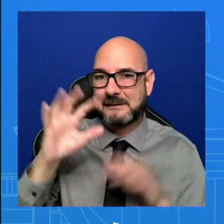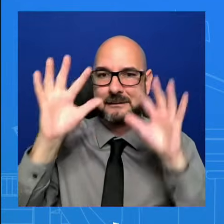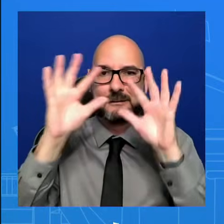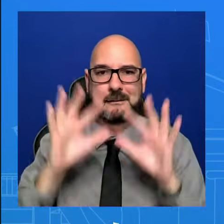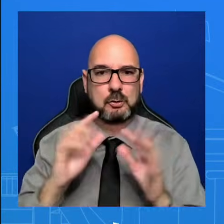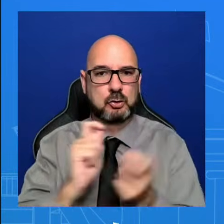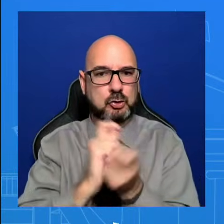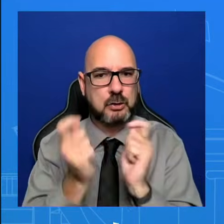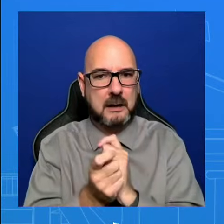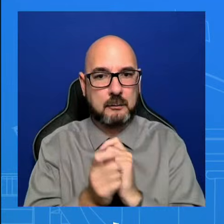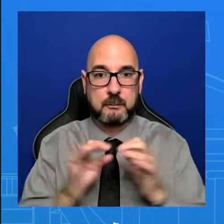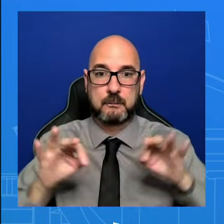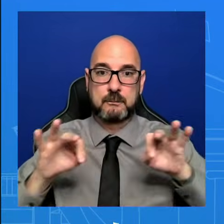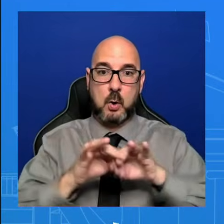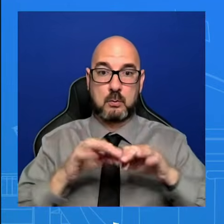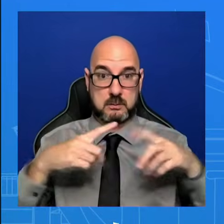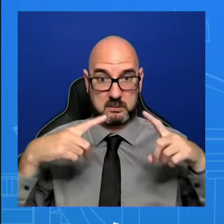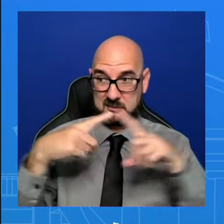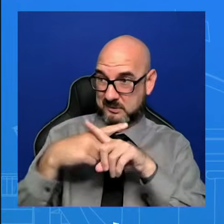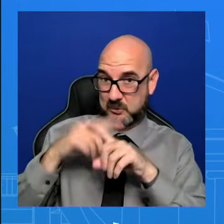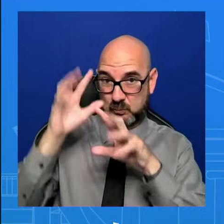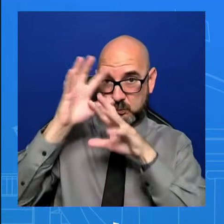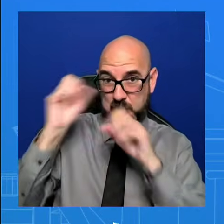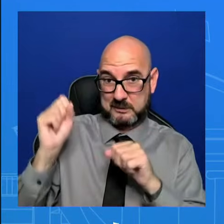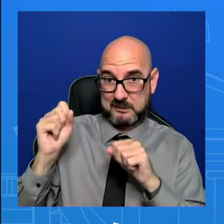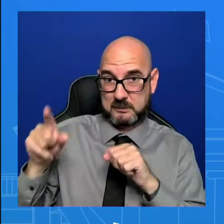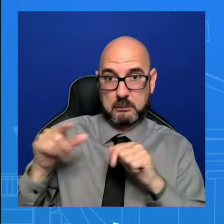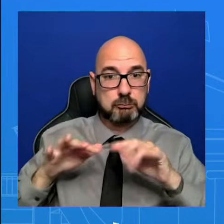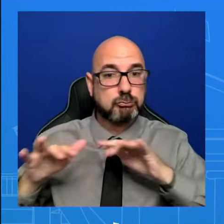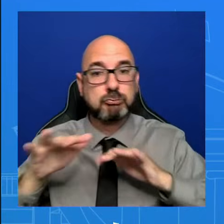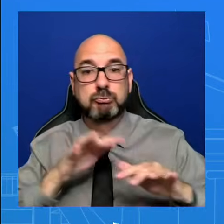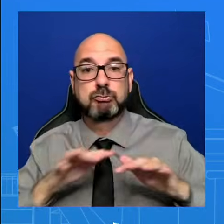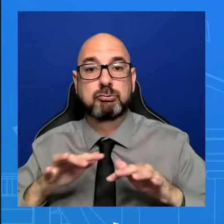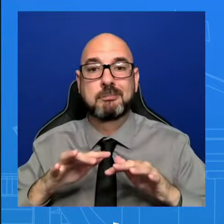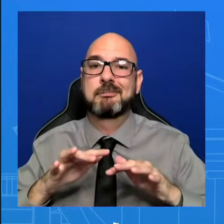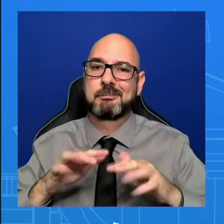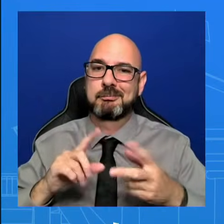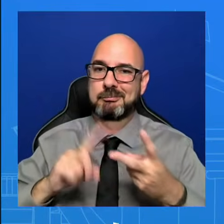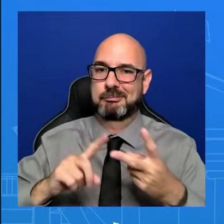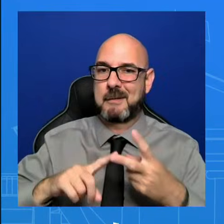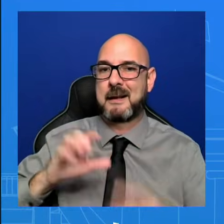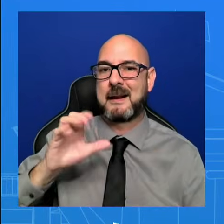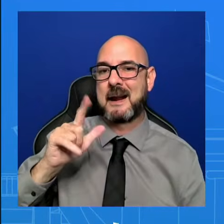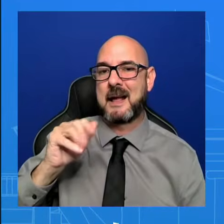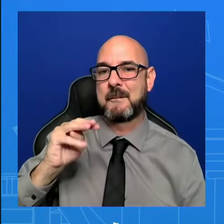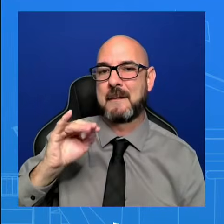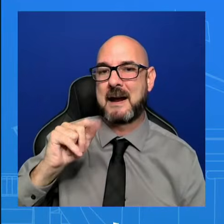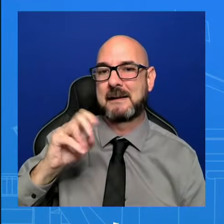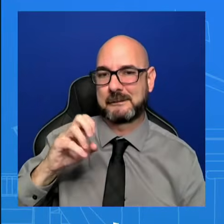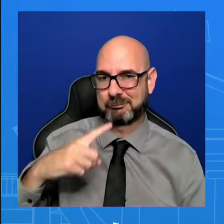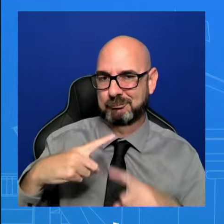to having to deal with was the climate change crisis. This is a president who has taken more -- have taken aggressive, aggressive action